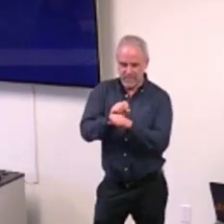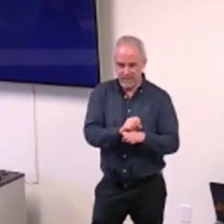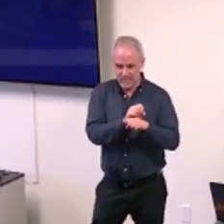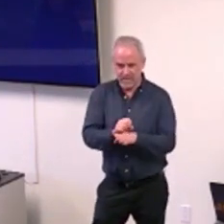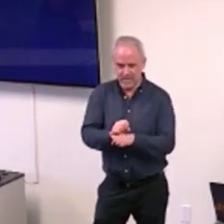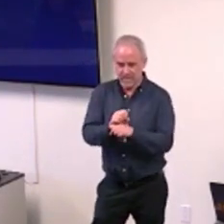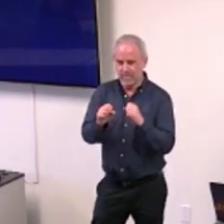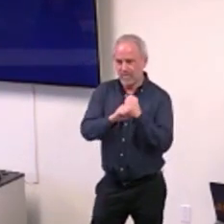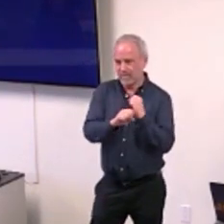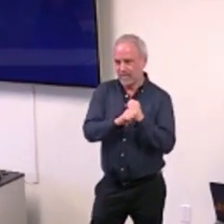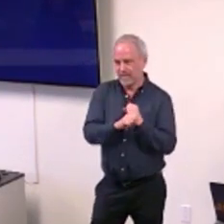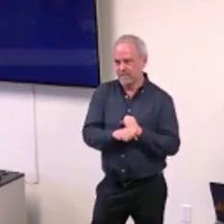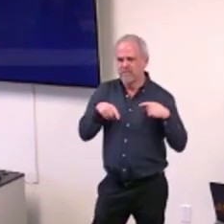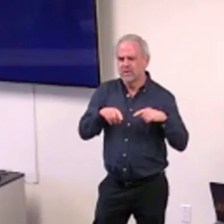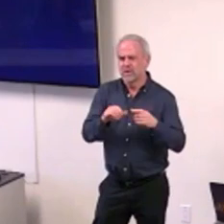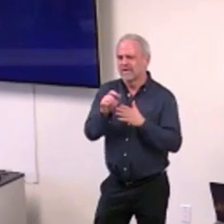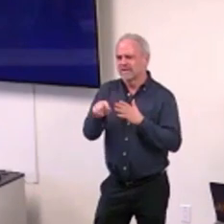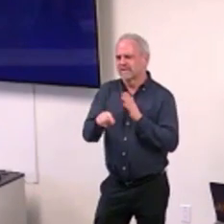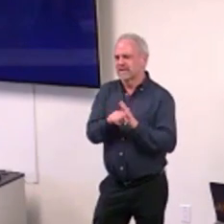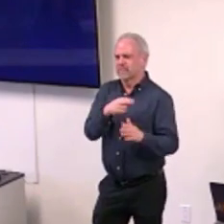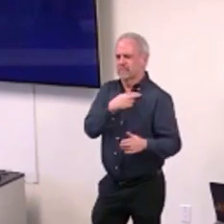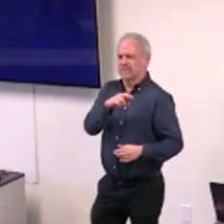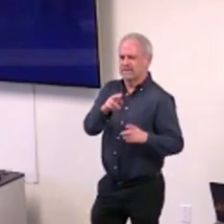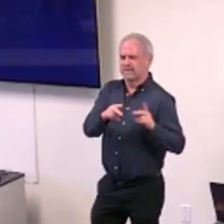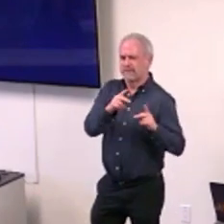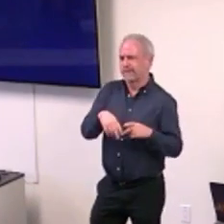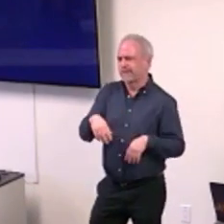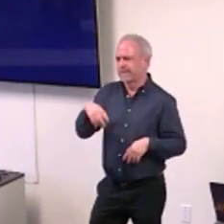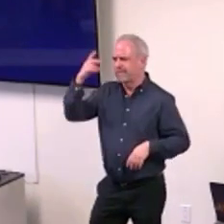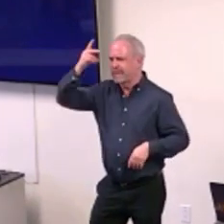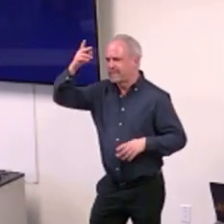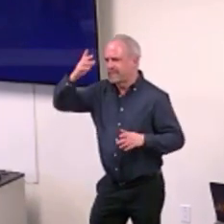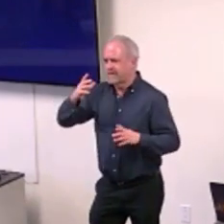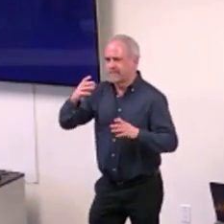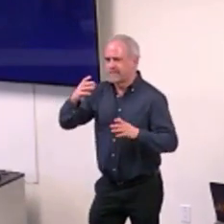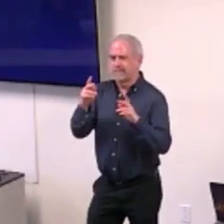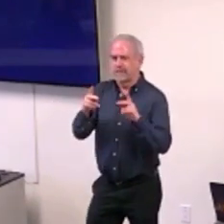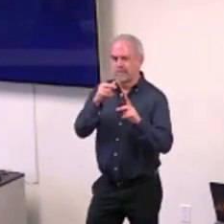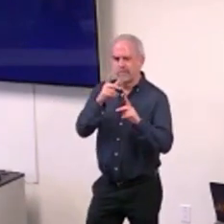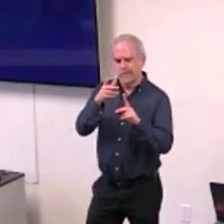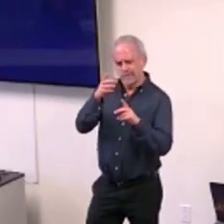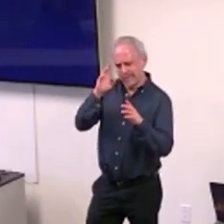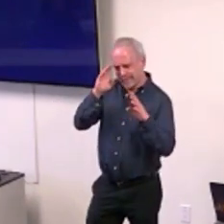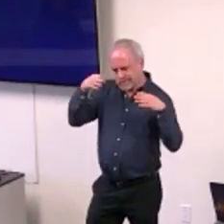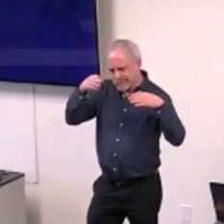We had philosophers, economists, eugenicists.